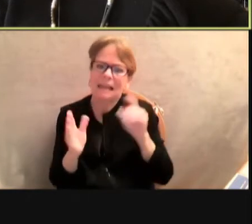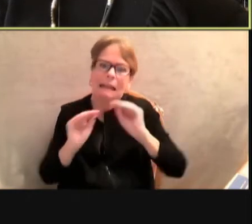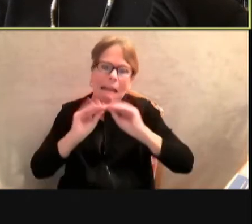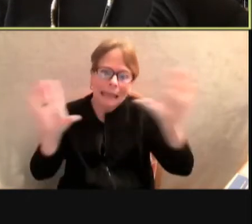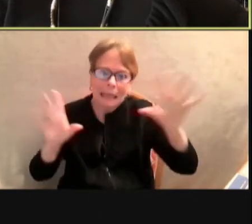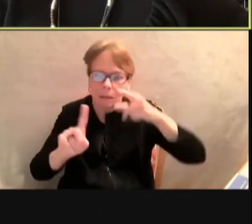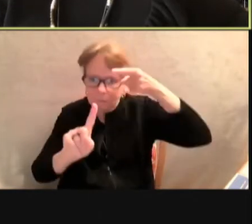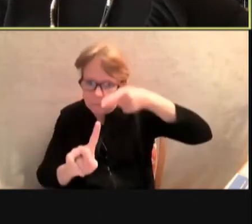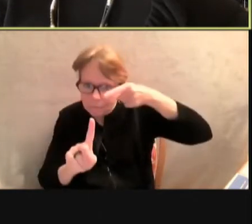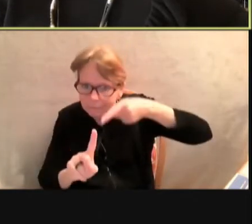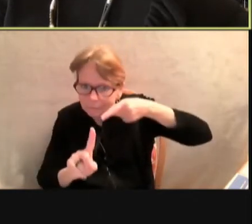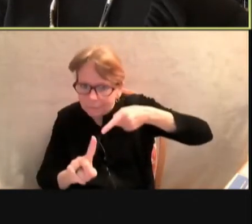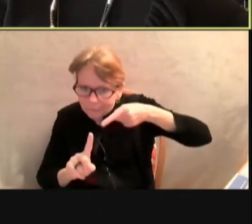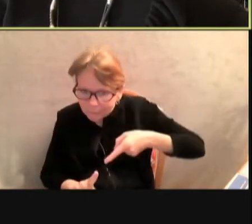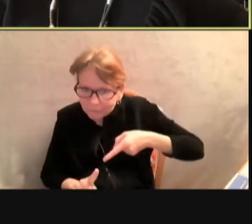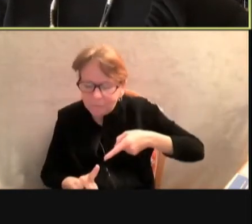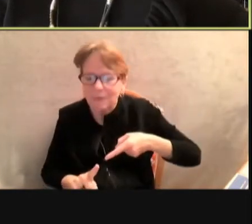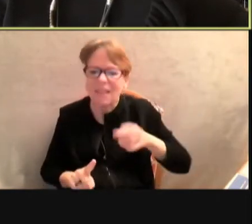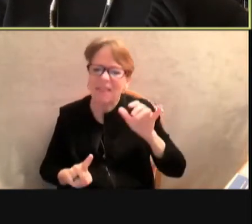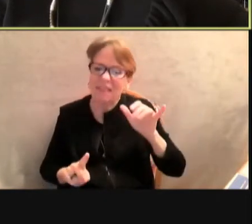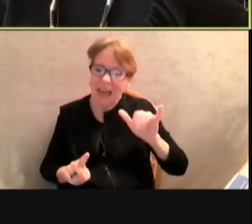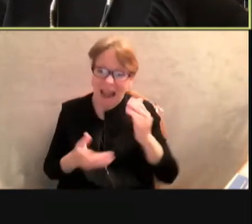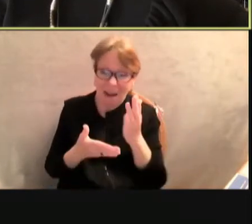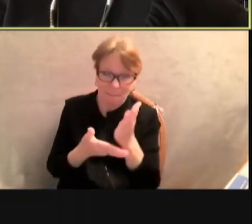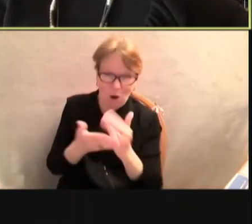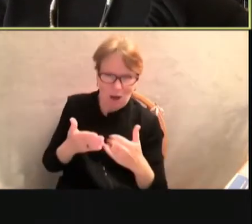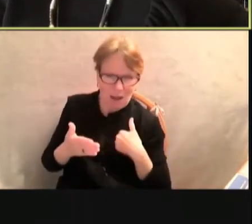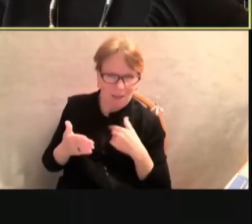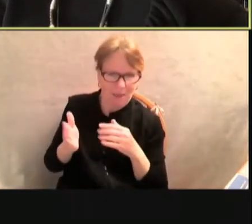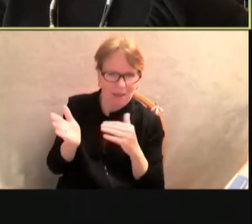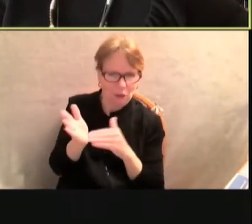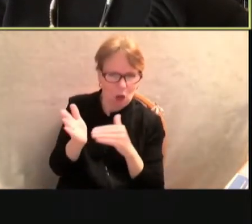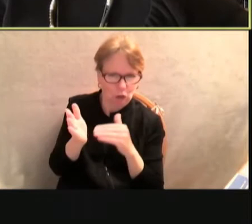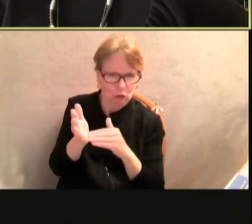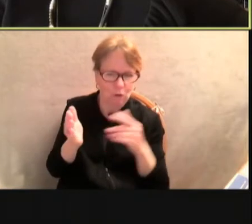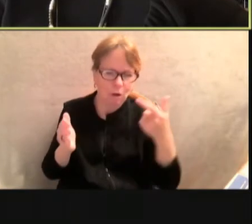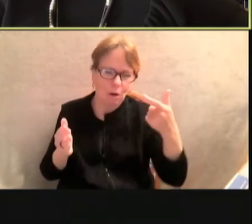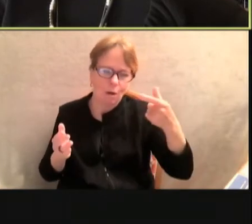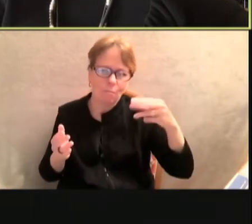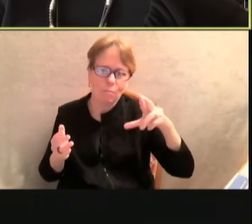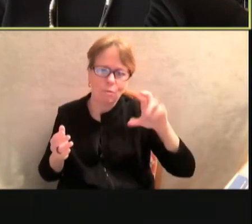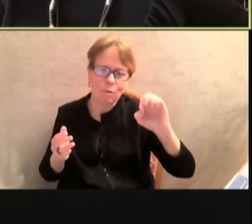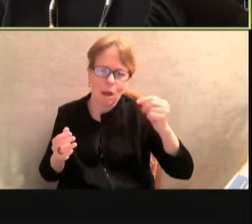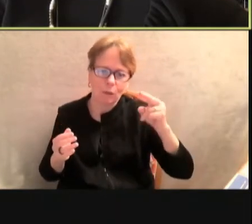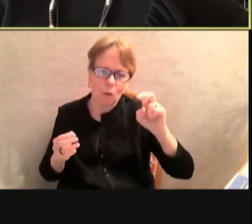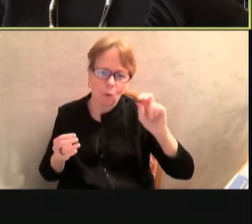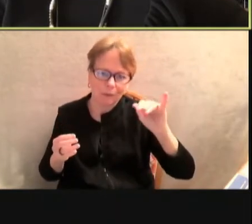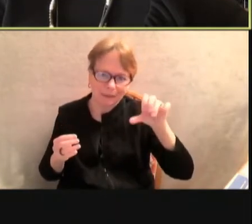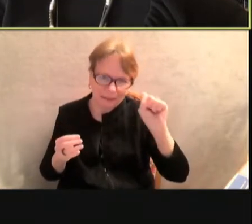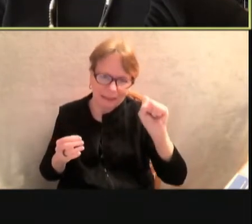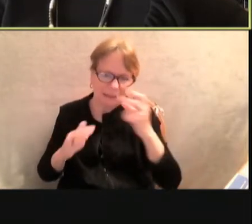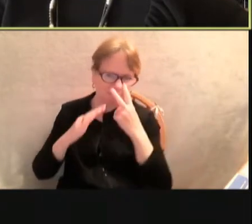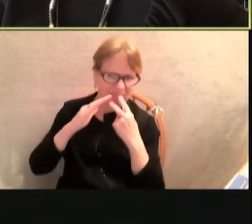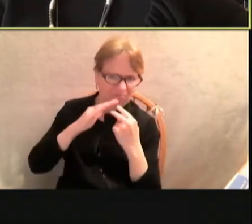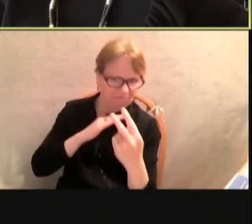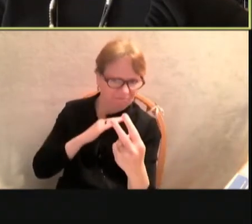need to foresee if at all possible all of the accommodations that may be needed as someone